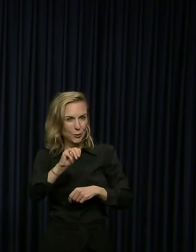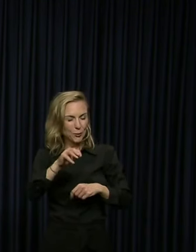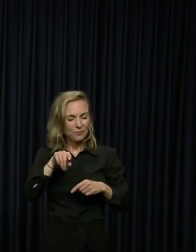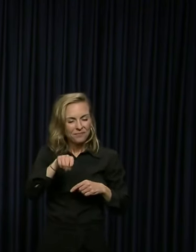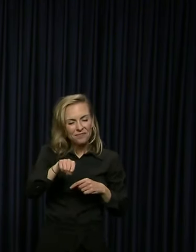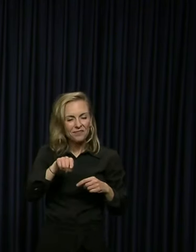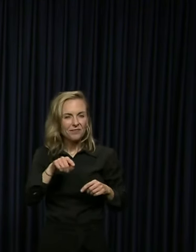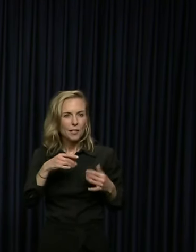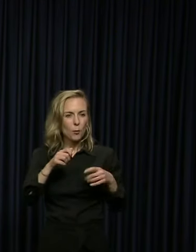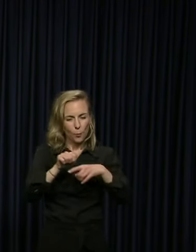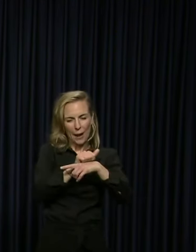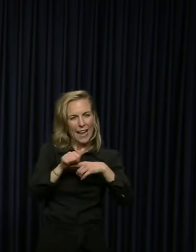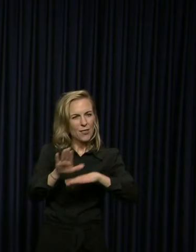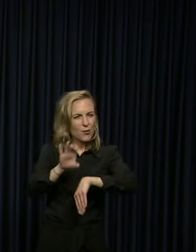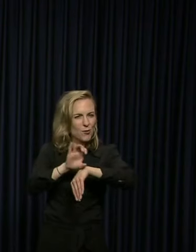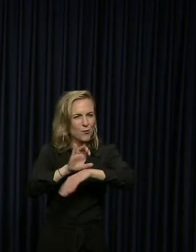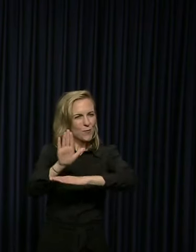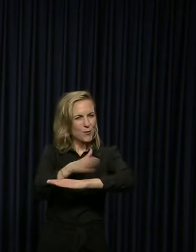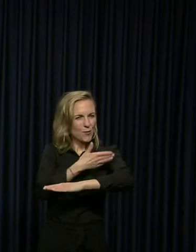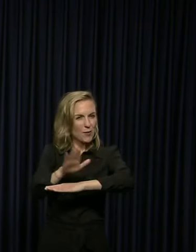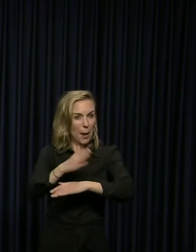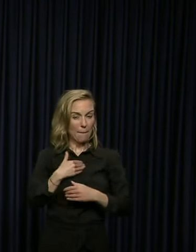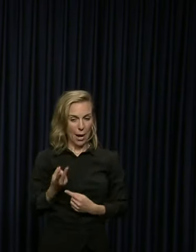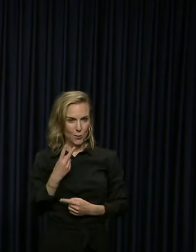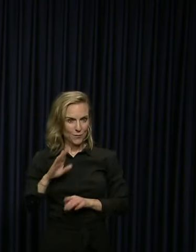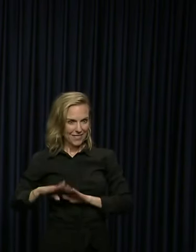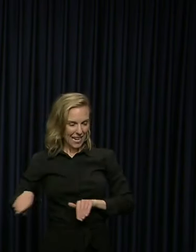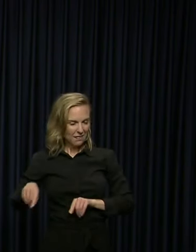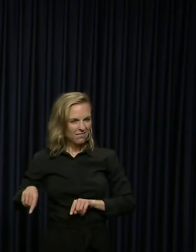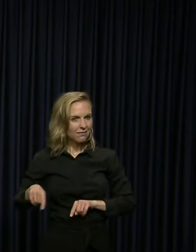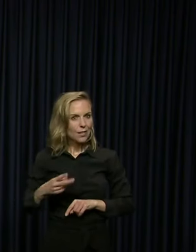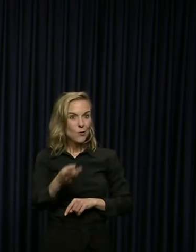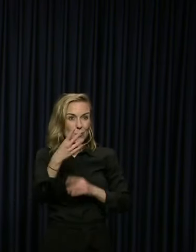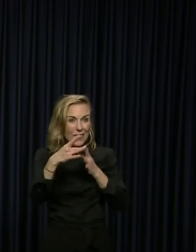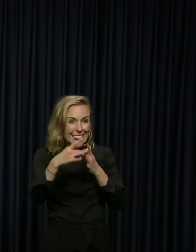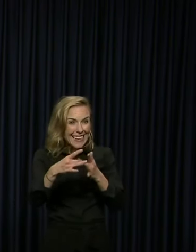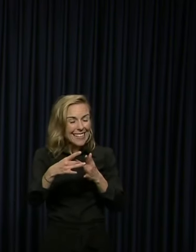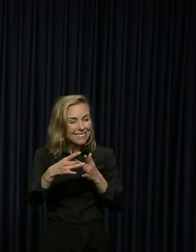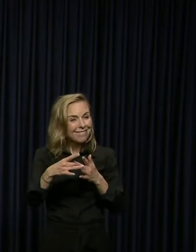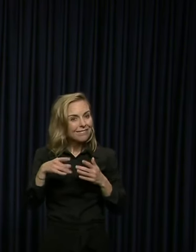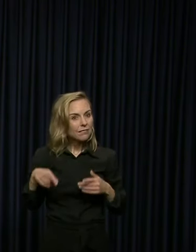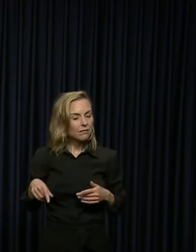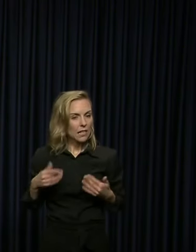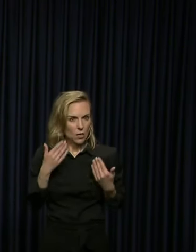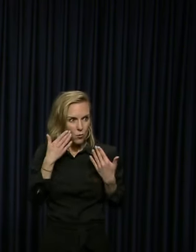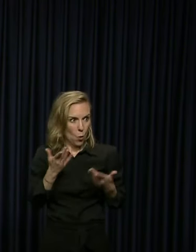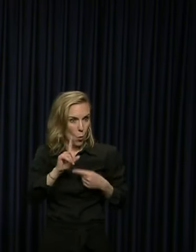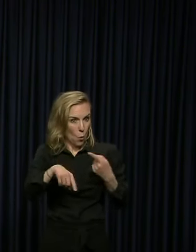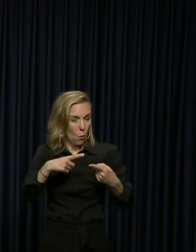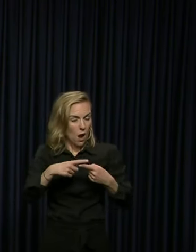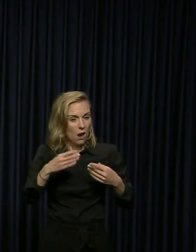THINKING ABOUT NEW WAYS FOR A HOSPITAL GRADE VENTILATOR TO POTENTIALLY BE ABLE TO SERVICE